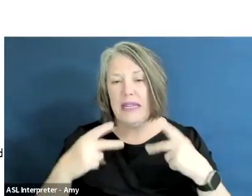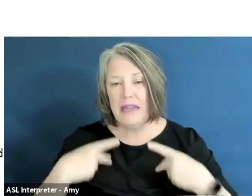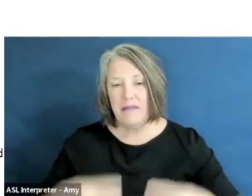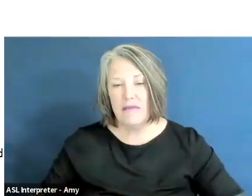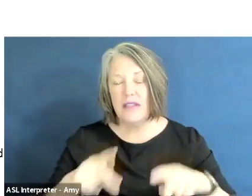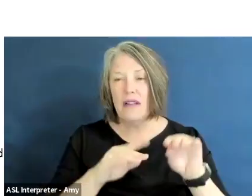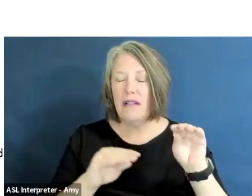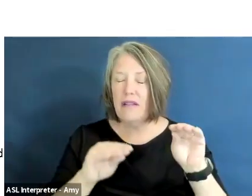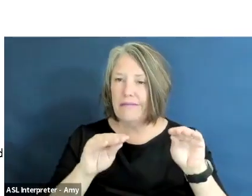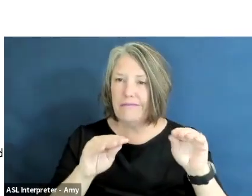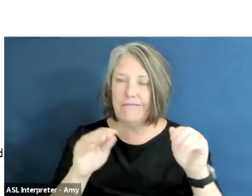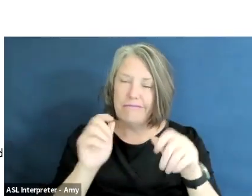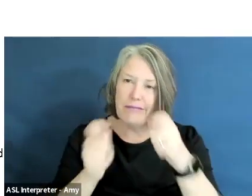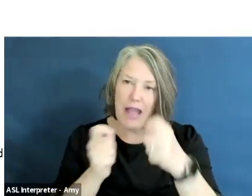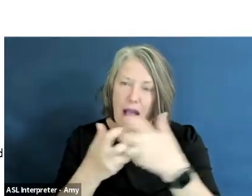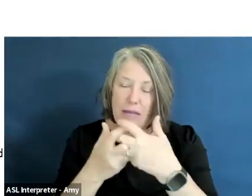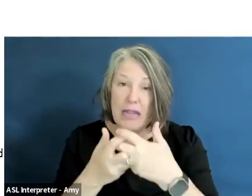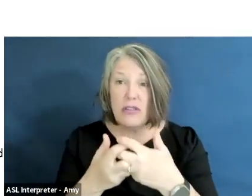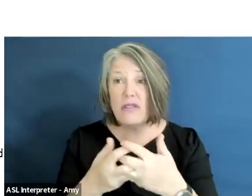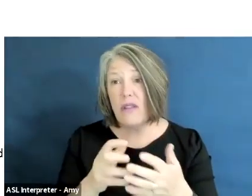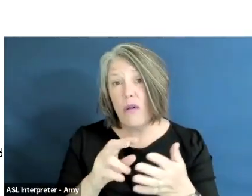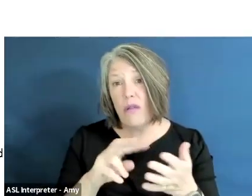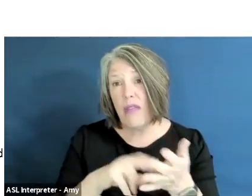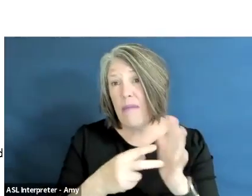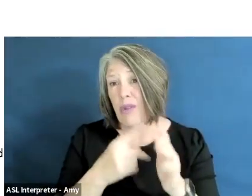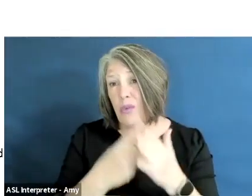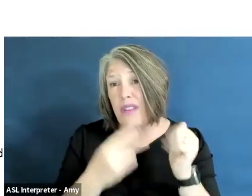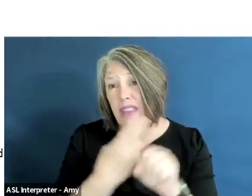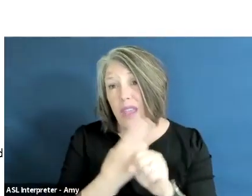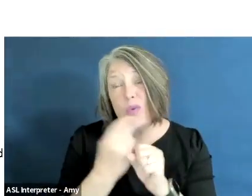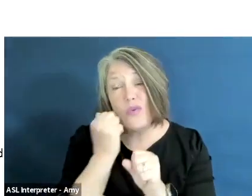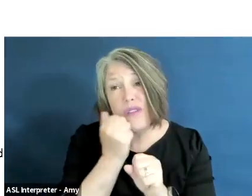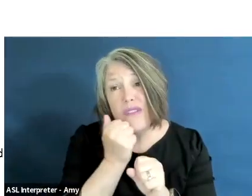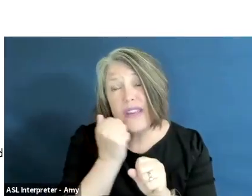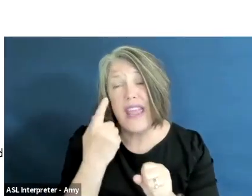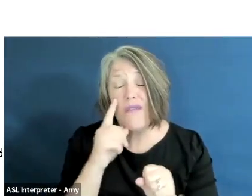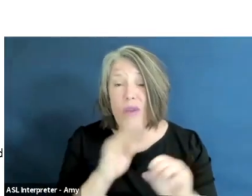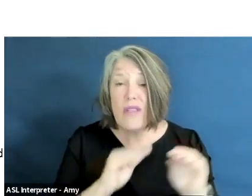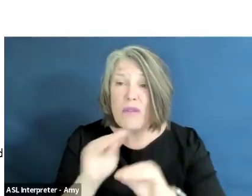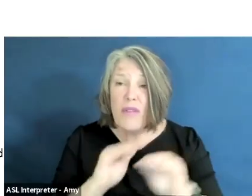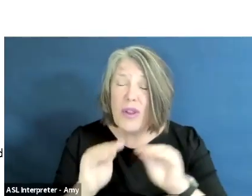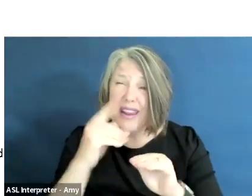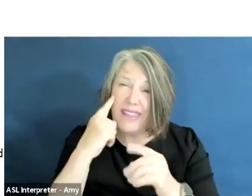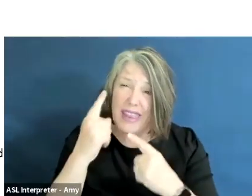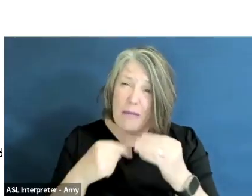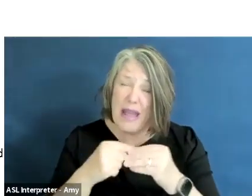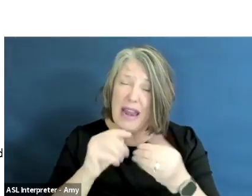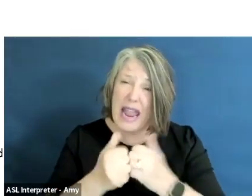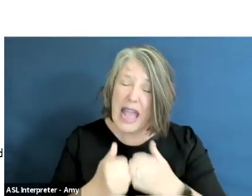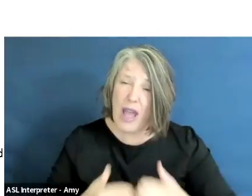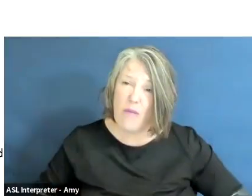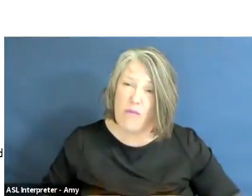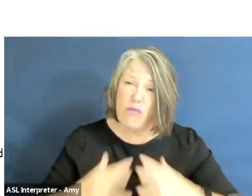and equipment people use for their daily mobility can help us think about how pregnancy might change those accommodations.